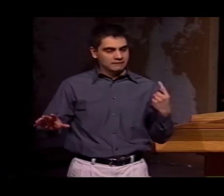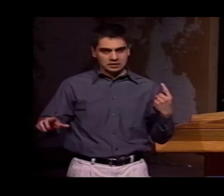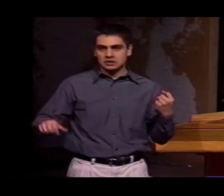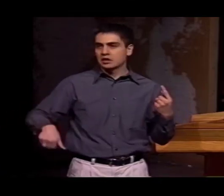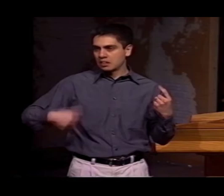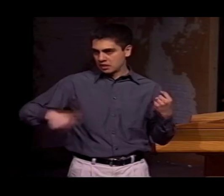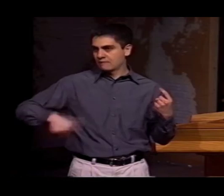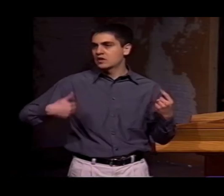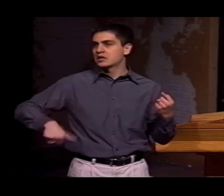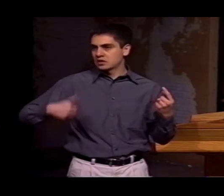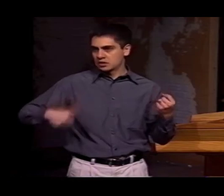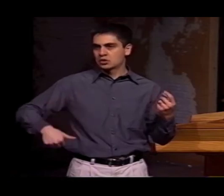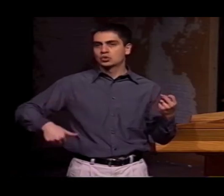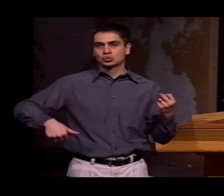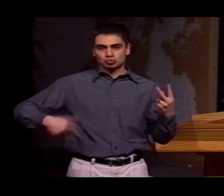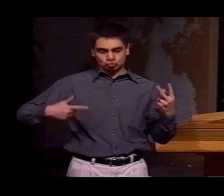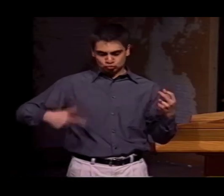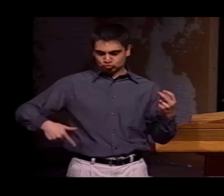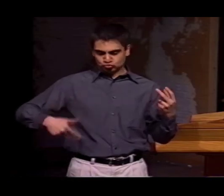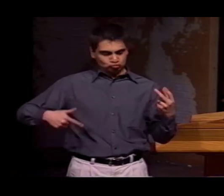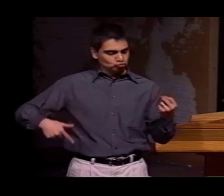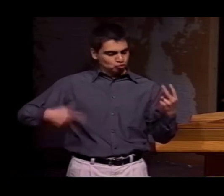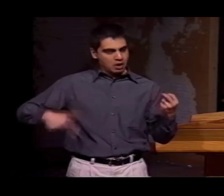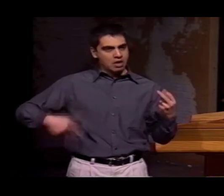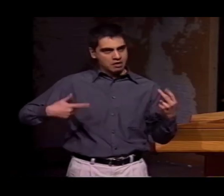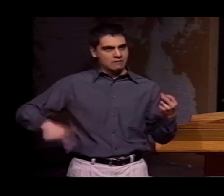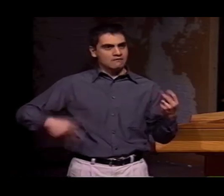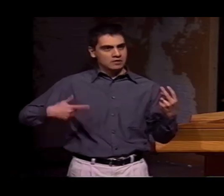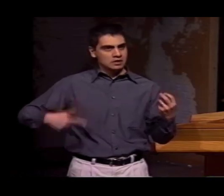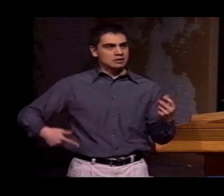11, 12,